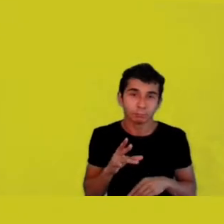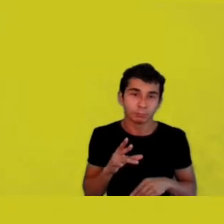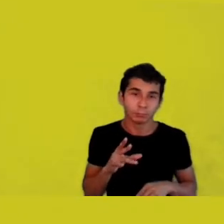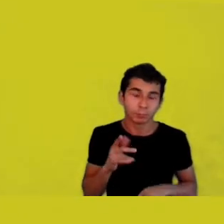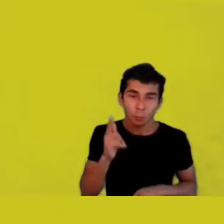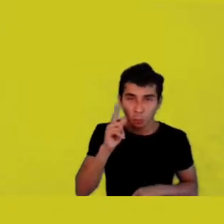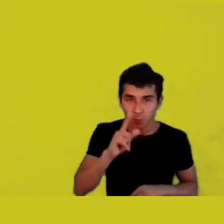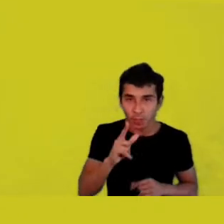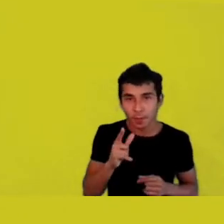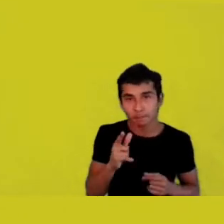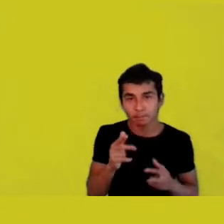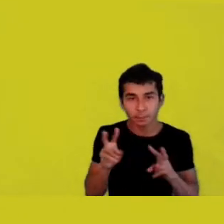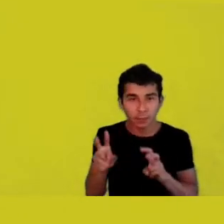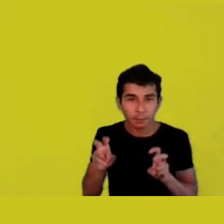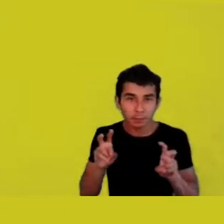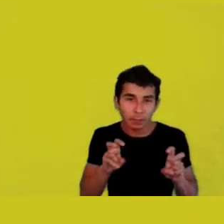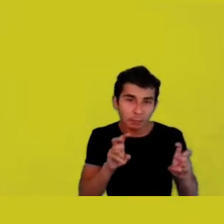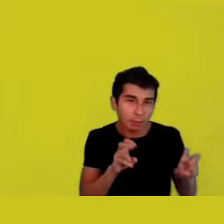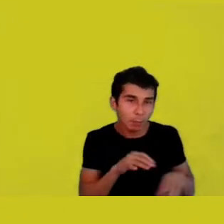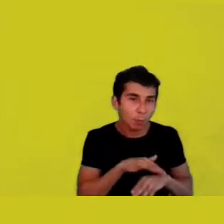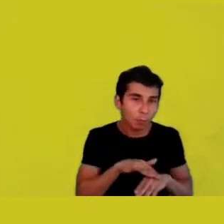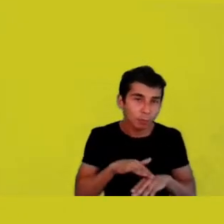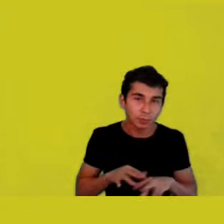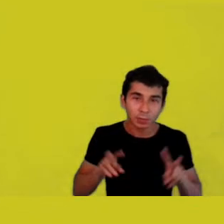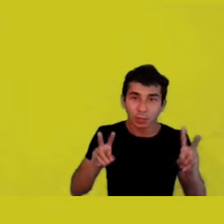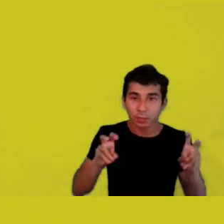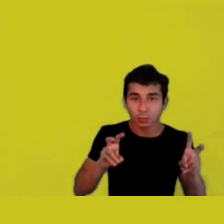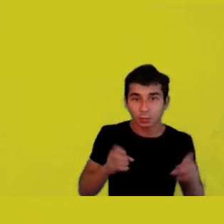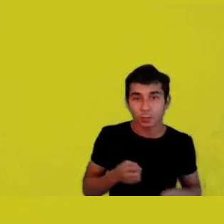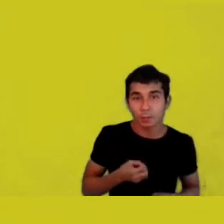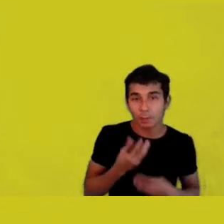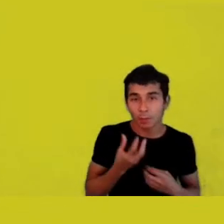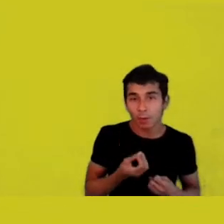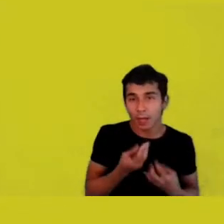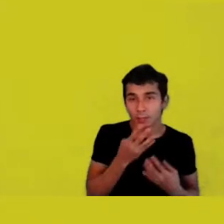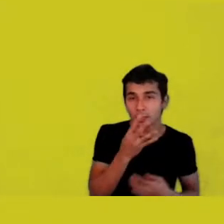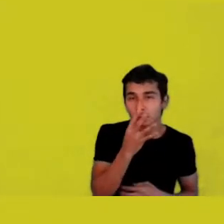a poetic of enchantment. Of course, this goes well beyond what I can offer